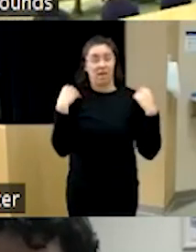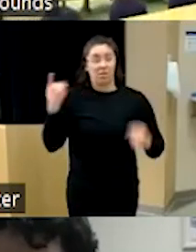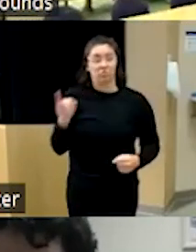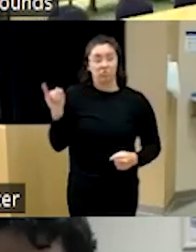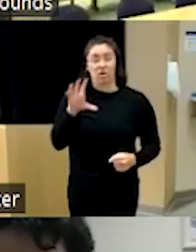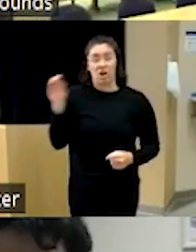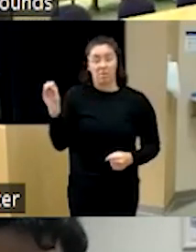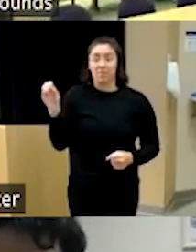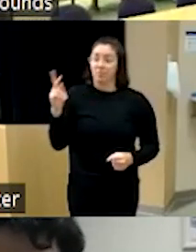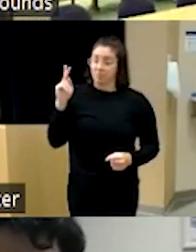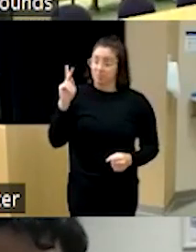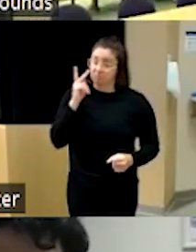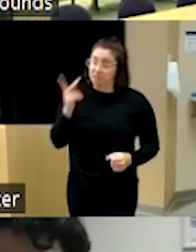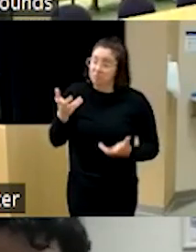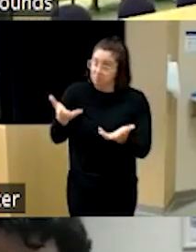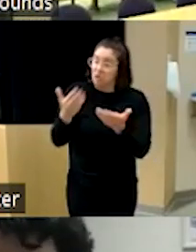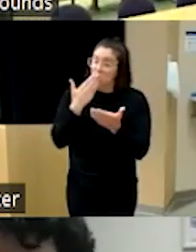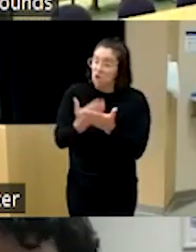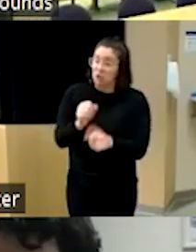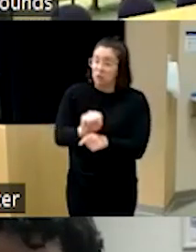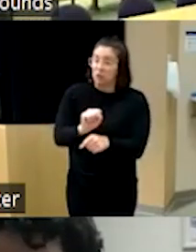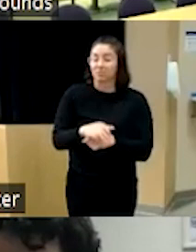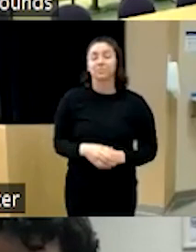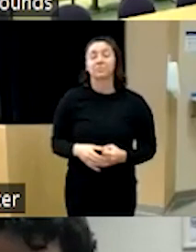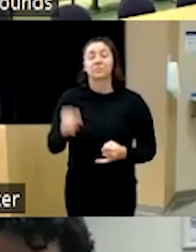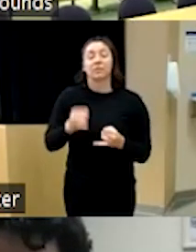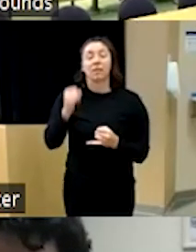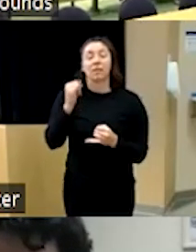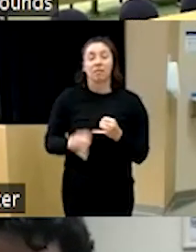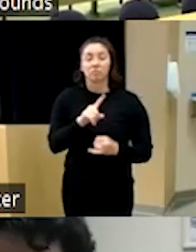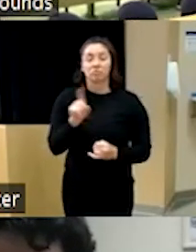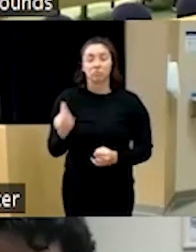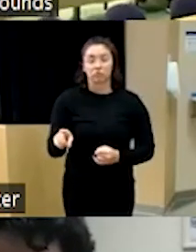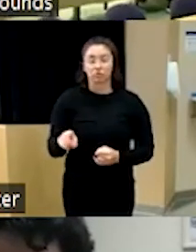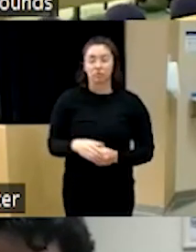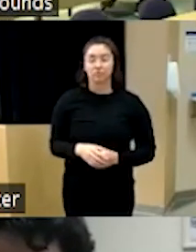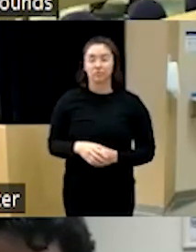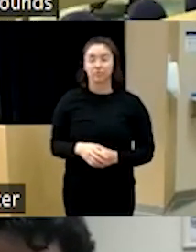sounds like you're doing excellent work um our last question is um from Dr Goldstein is